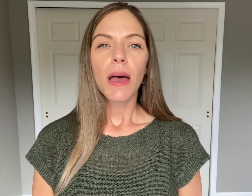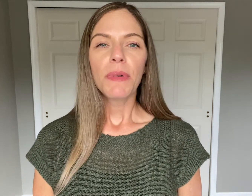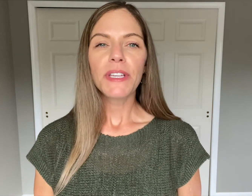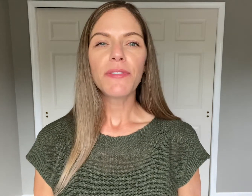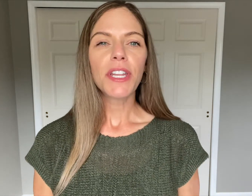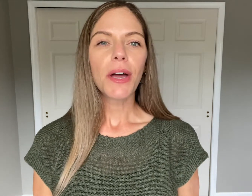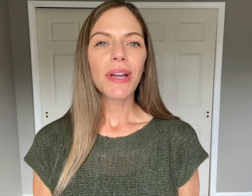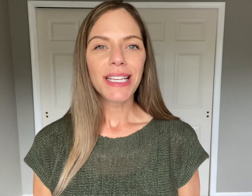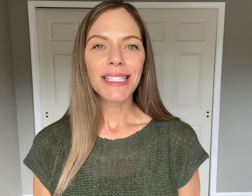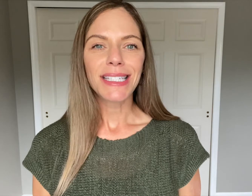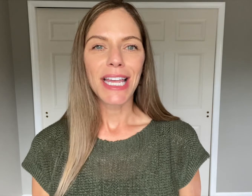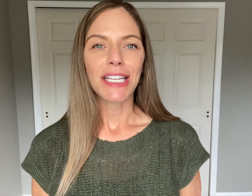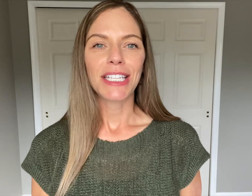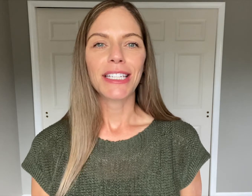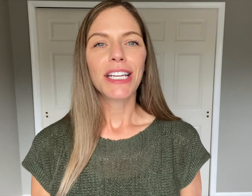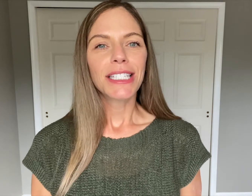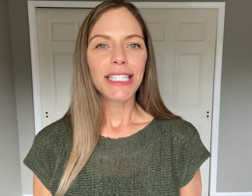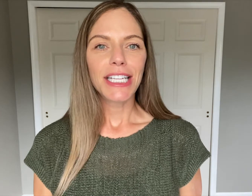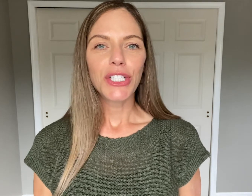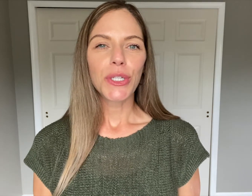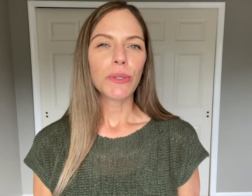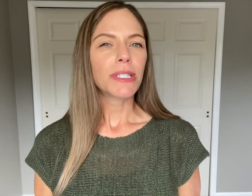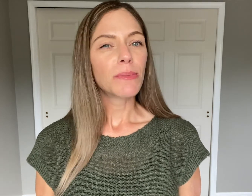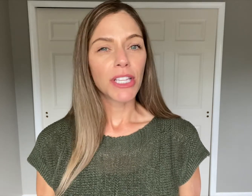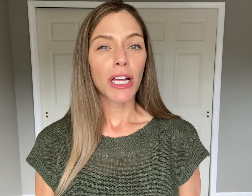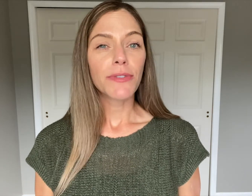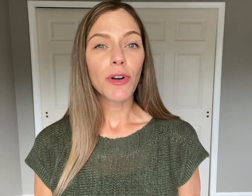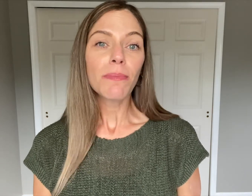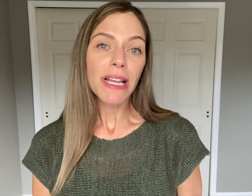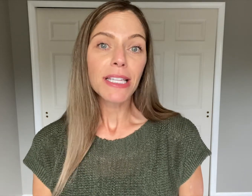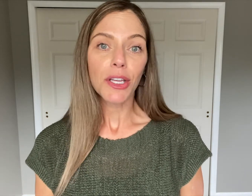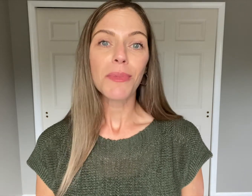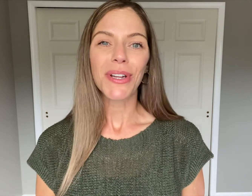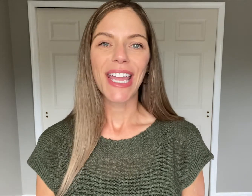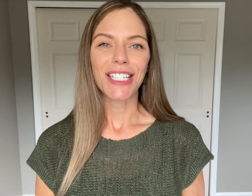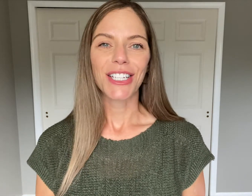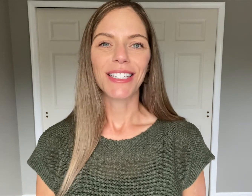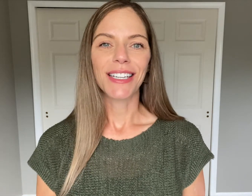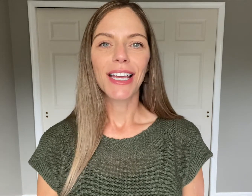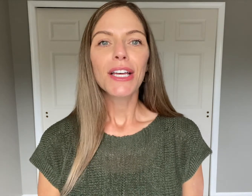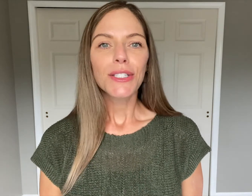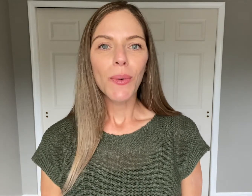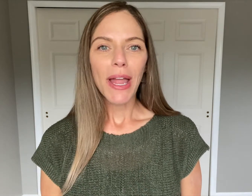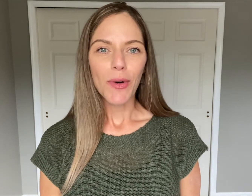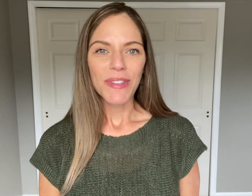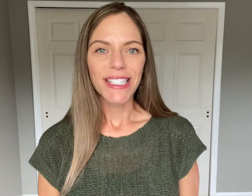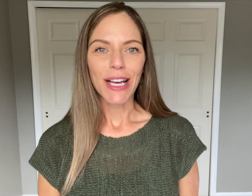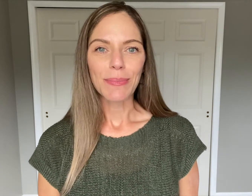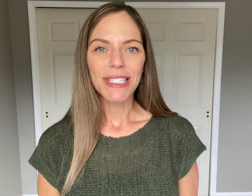But this video is intended to teach you some signs for basic communication. So I hope this helps.